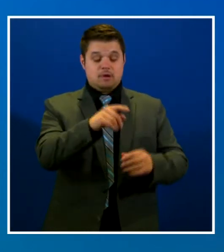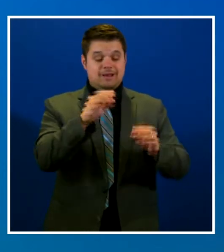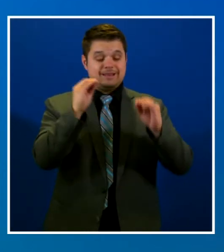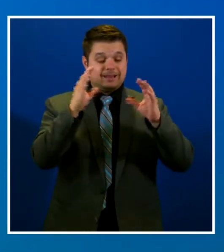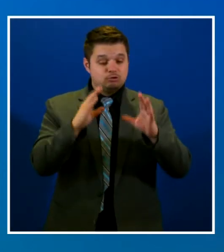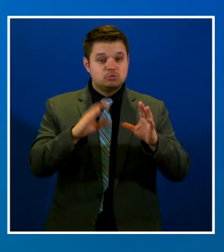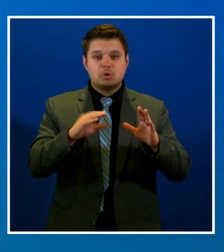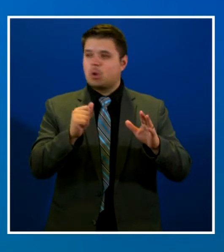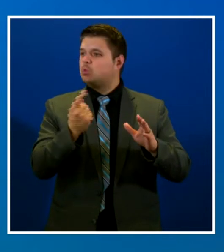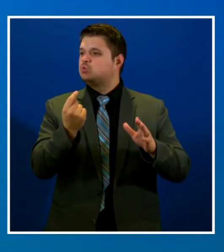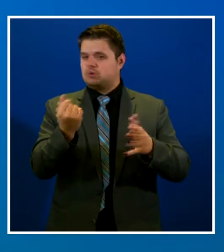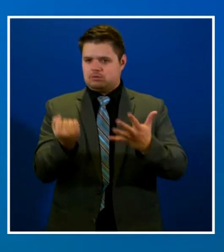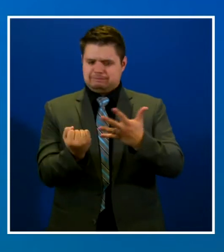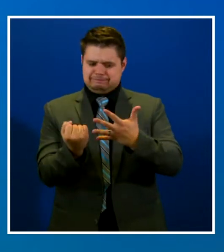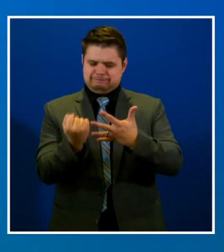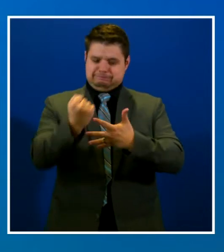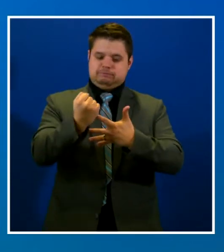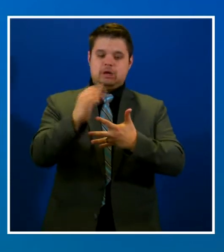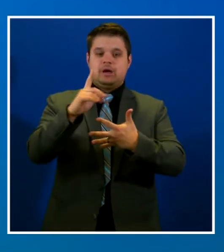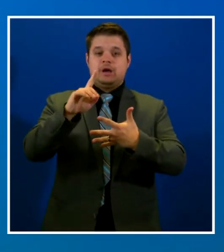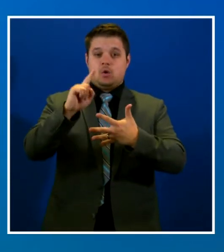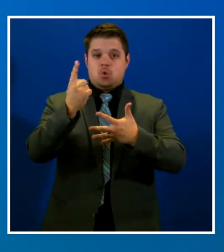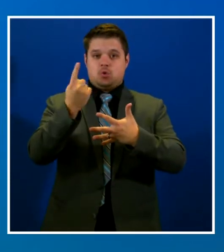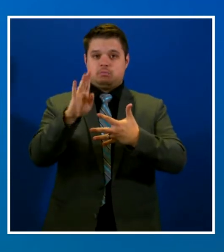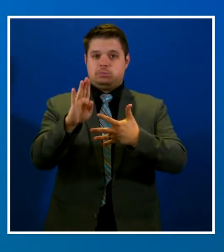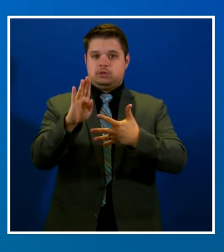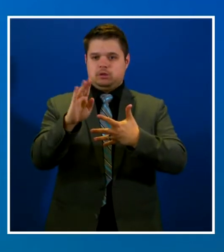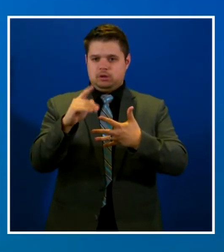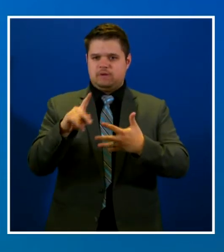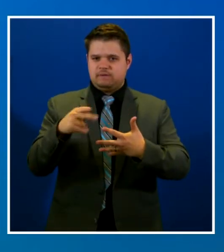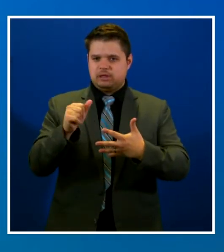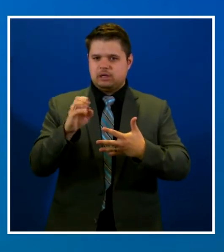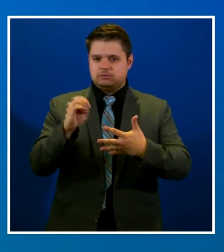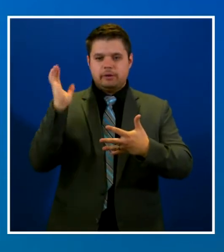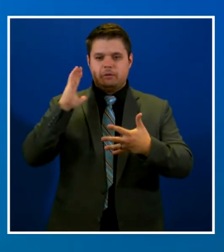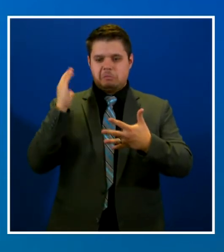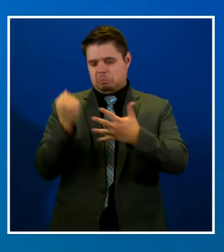effective immediately. This means all teachers and childcare